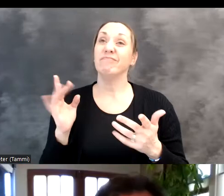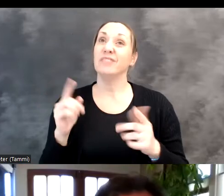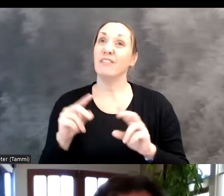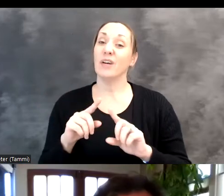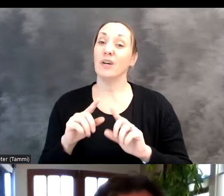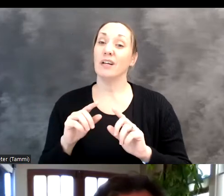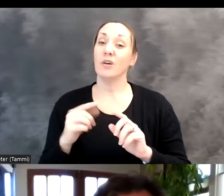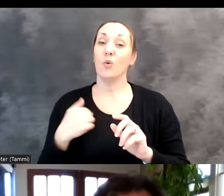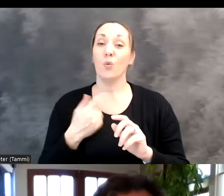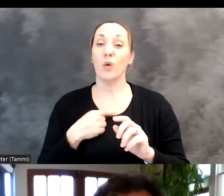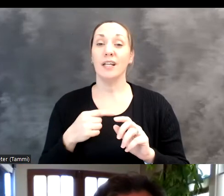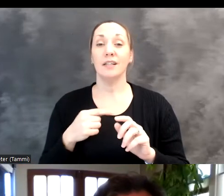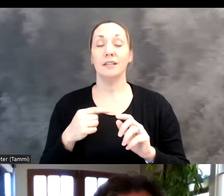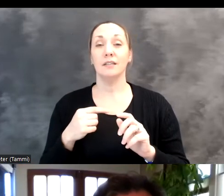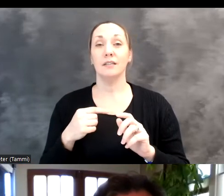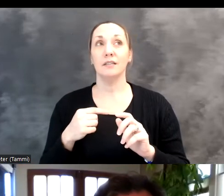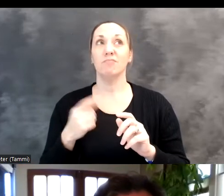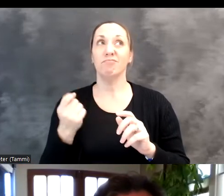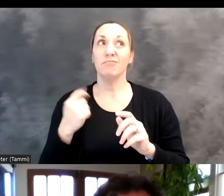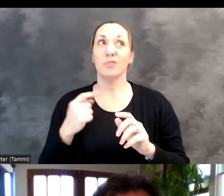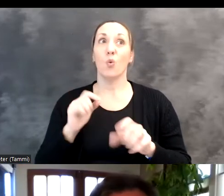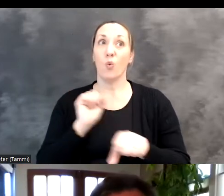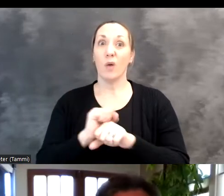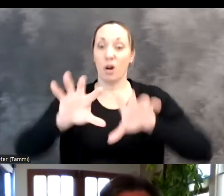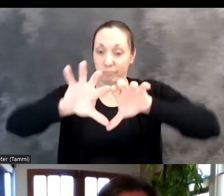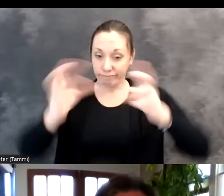quick thing. We in a very